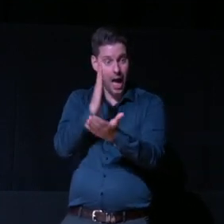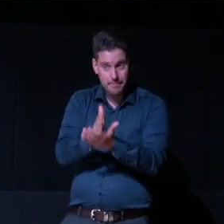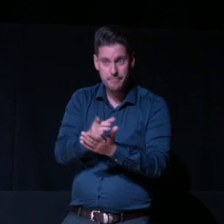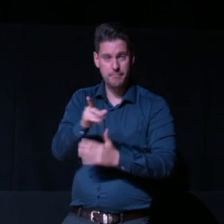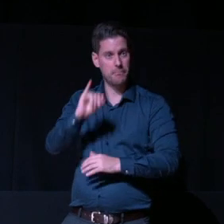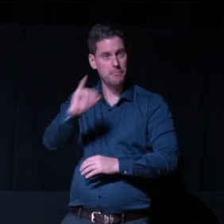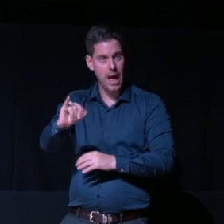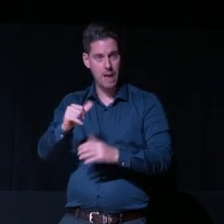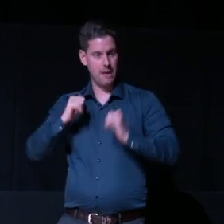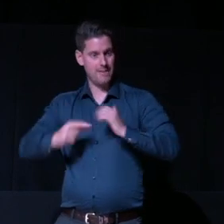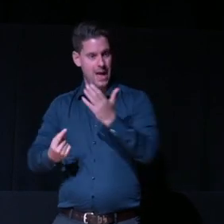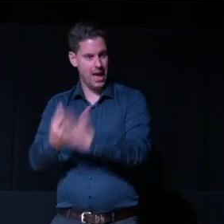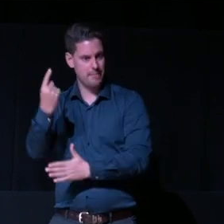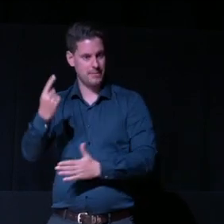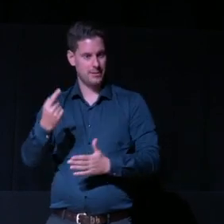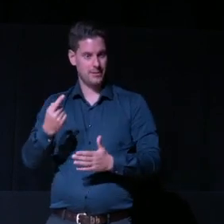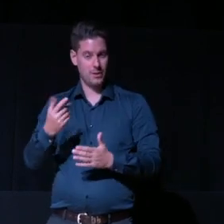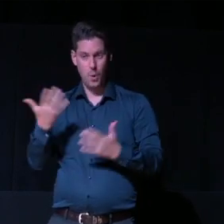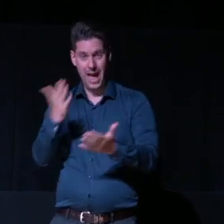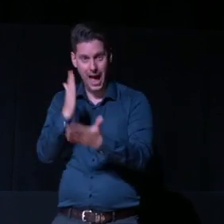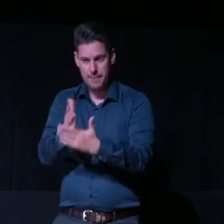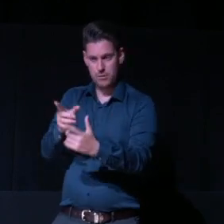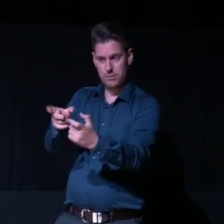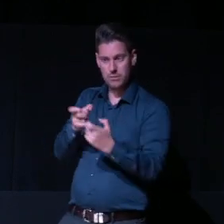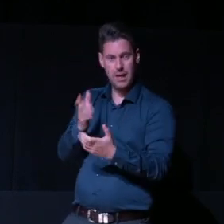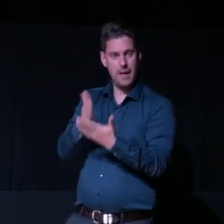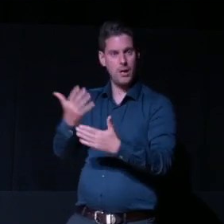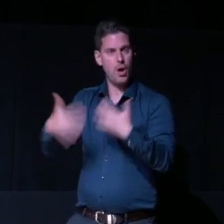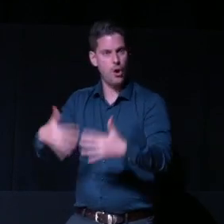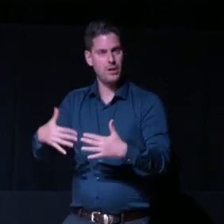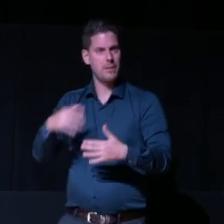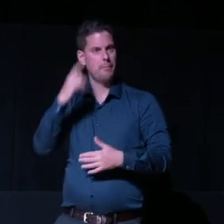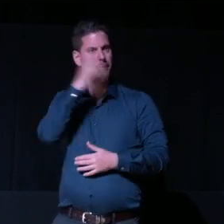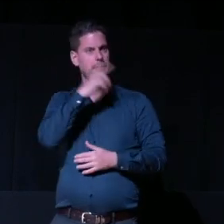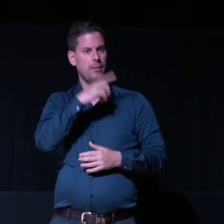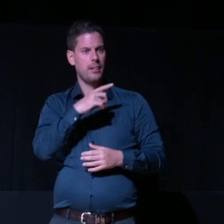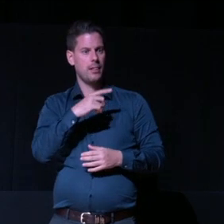and where children are actually being harmed because it's desensitising people to that language. And so I think what's